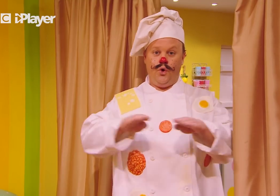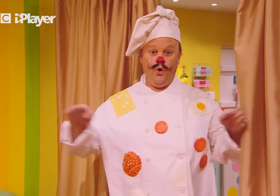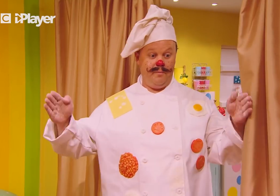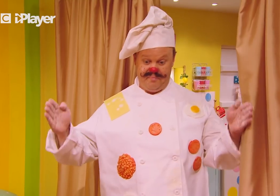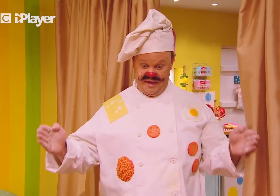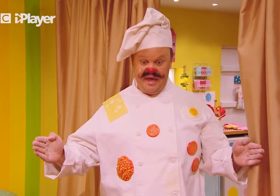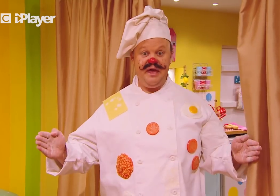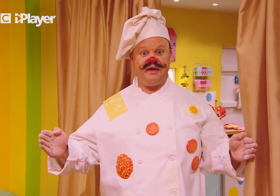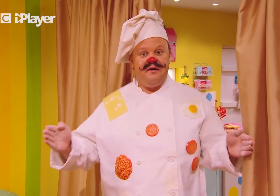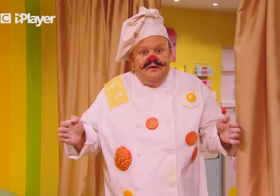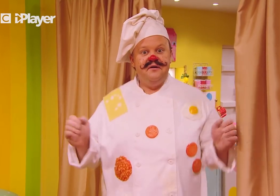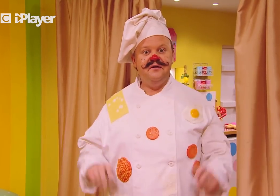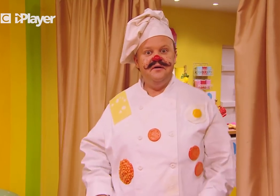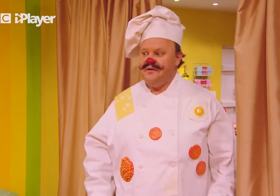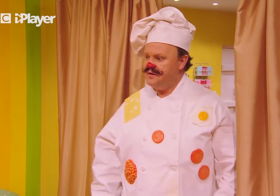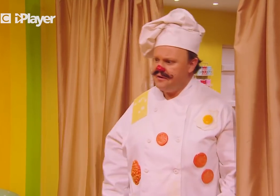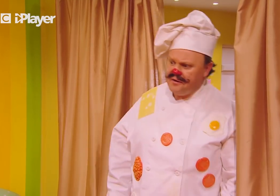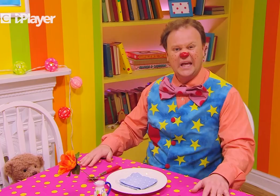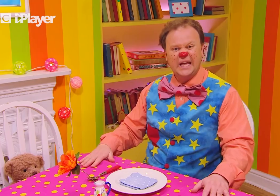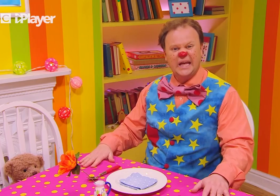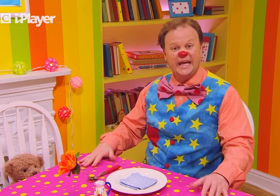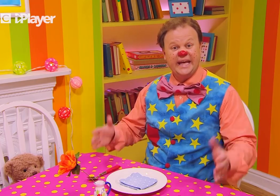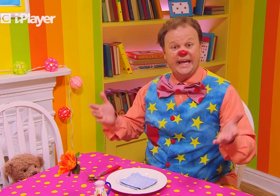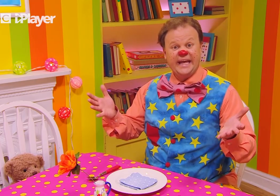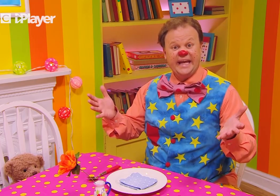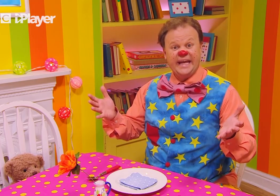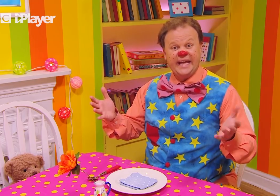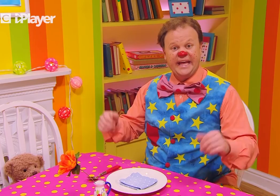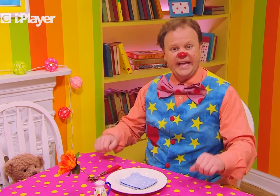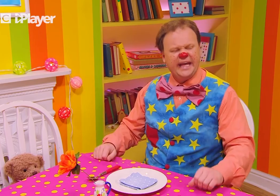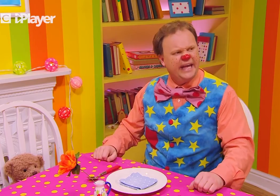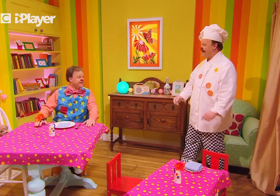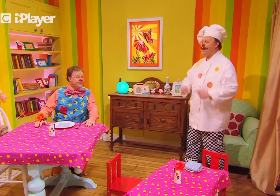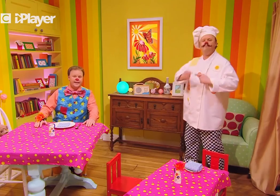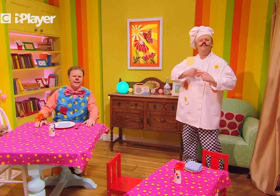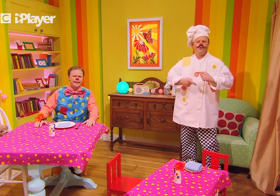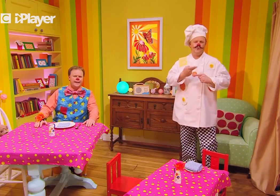too big yes do you have a different table for your guests you